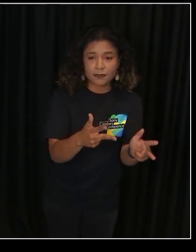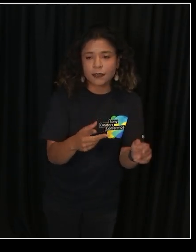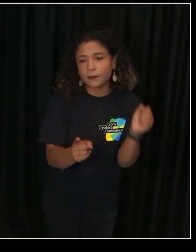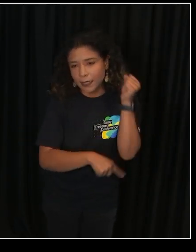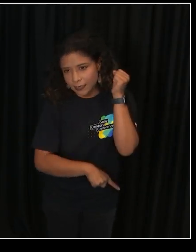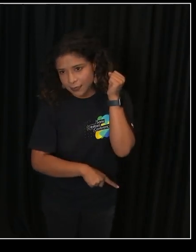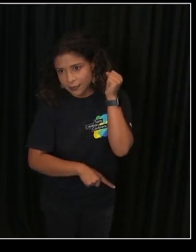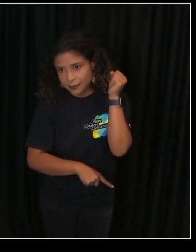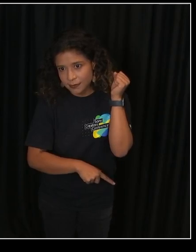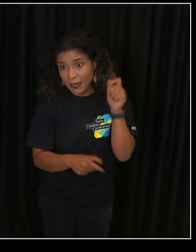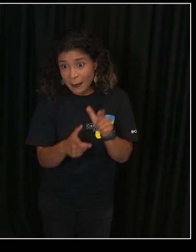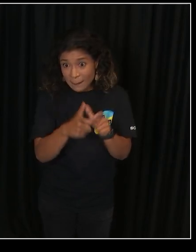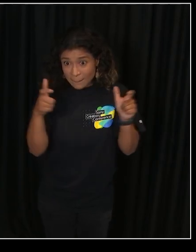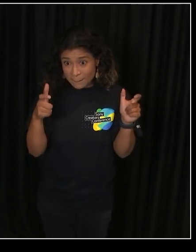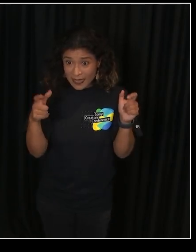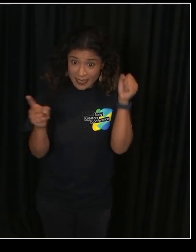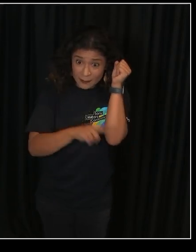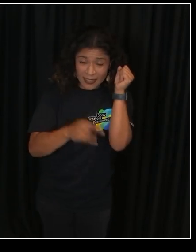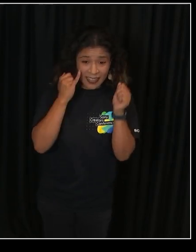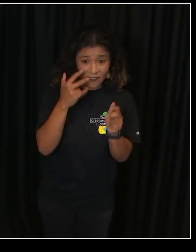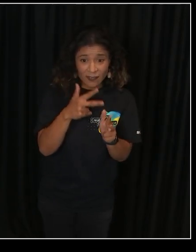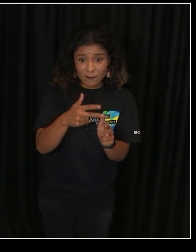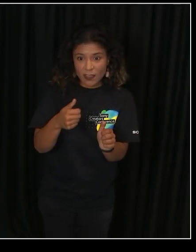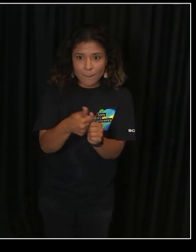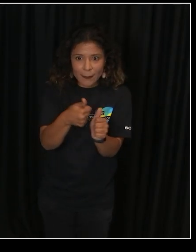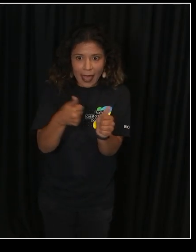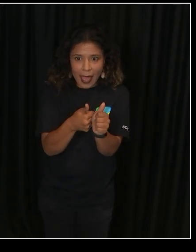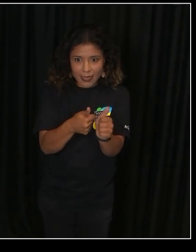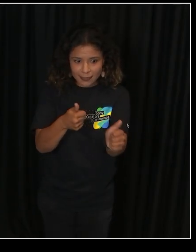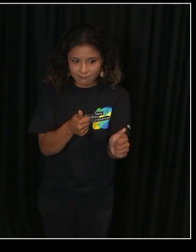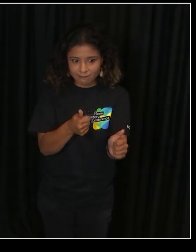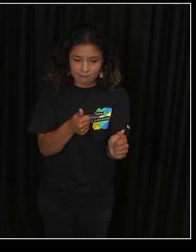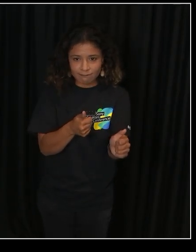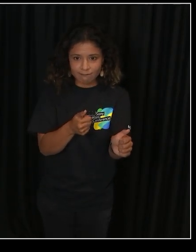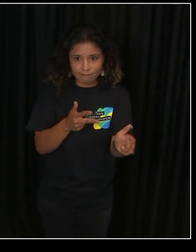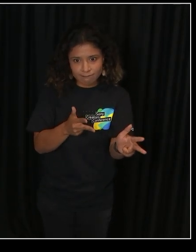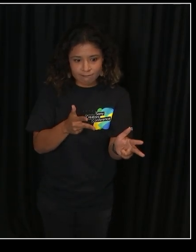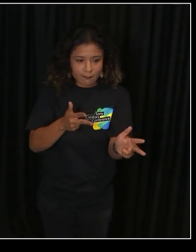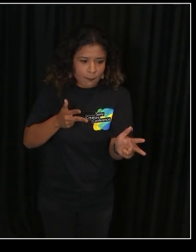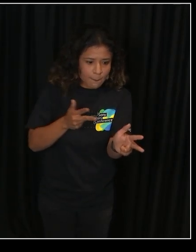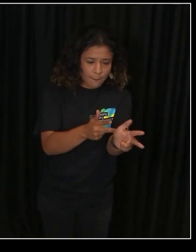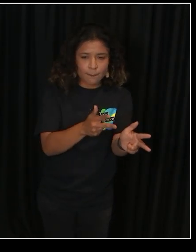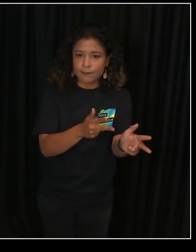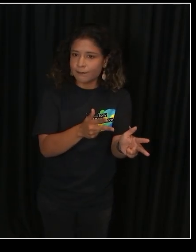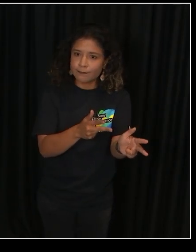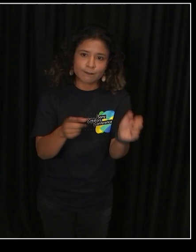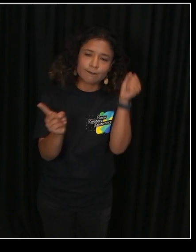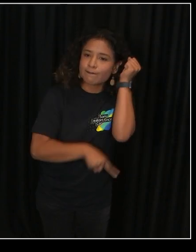You get a bigger penalty if you are behind the other car. We found on Circuit de la Sarthe with the